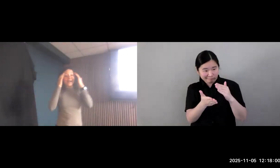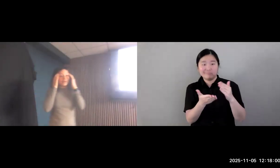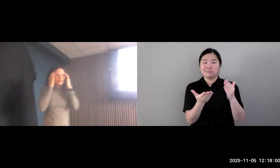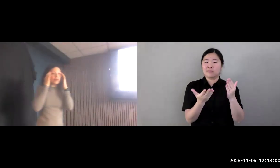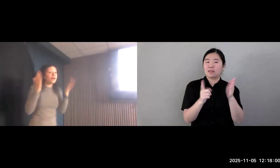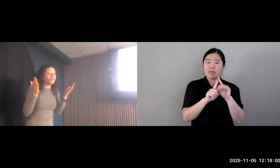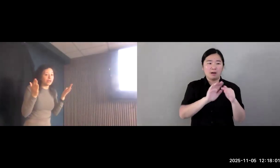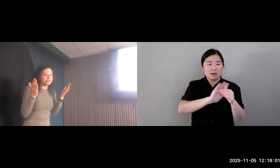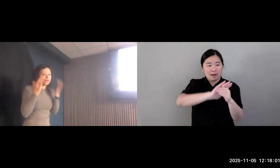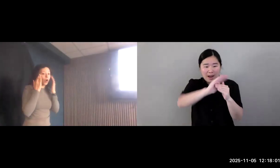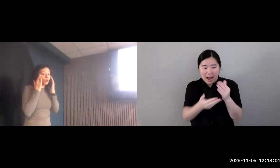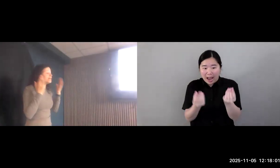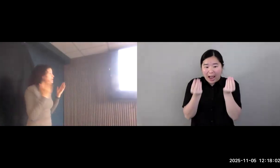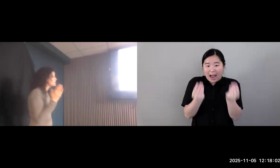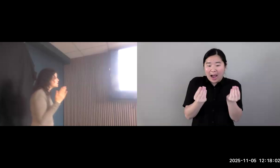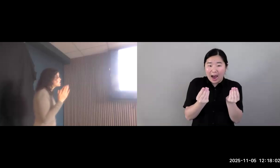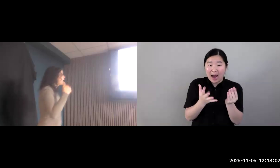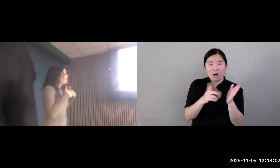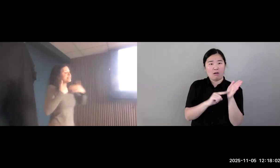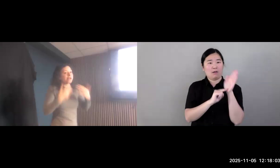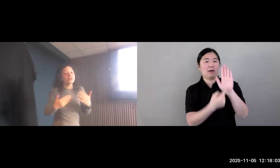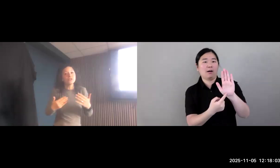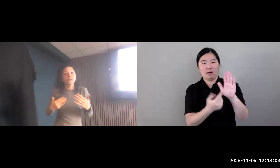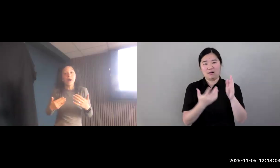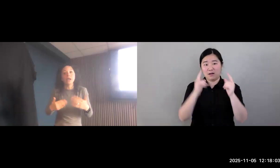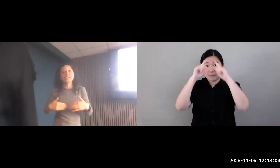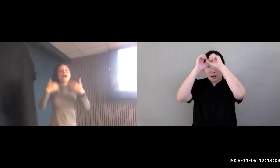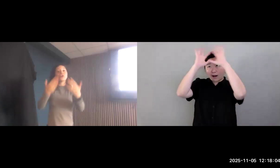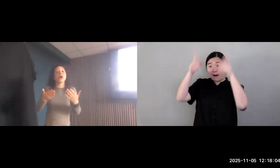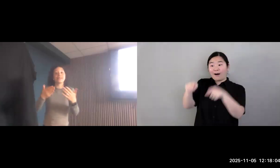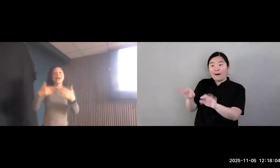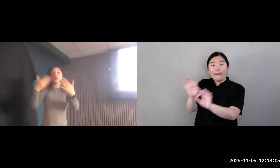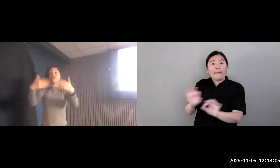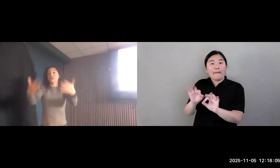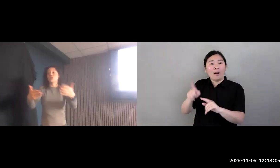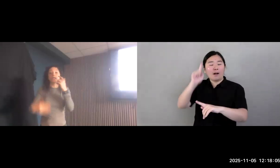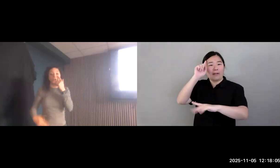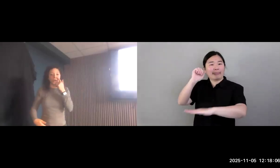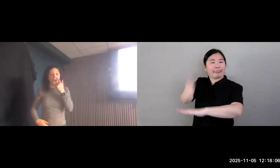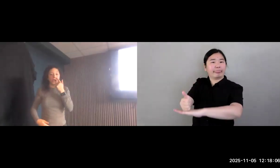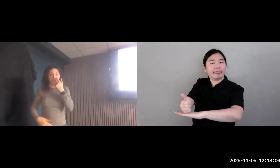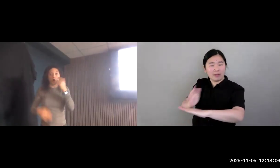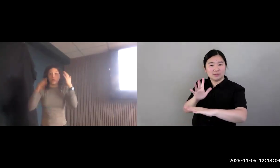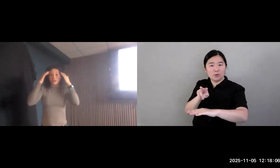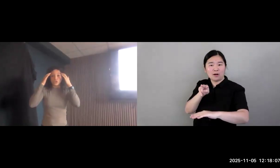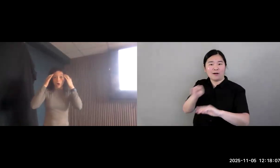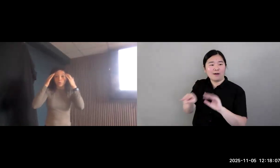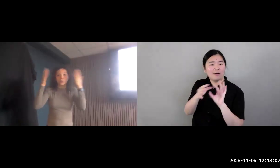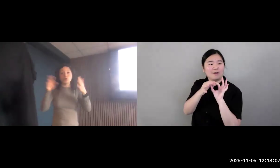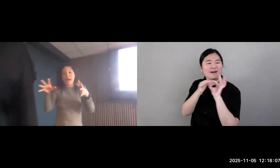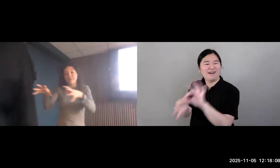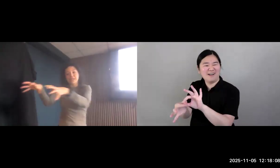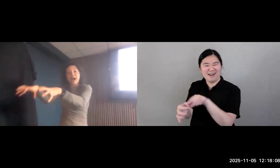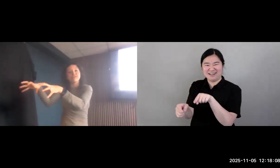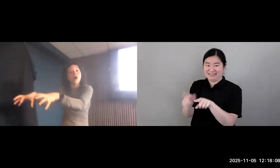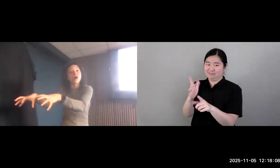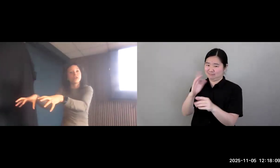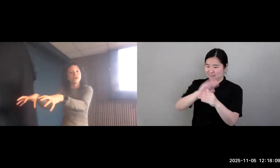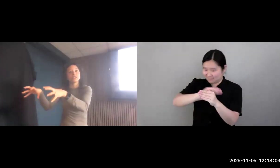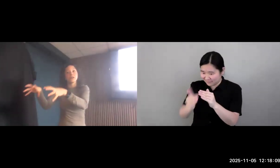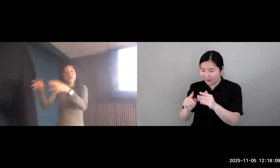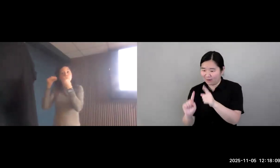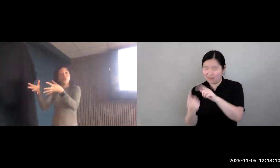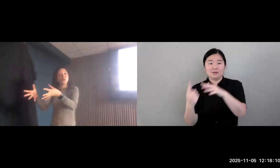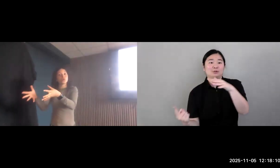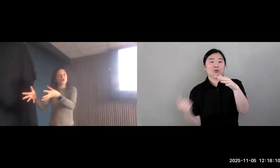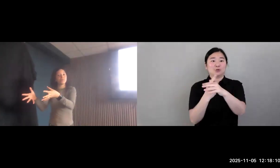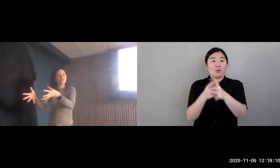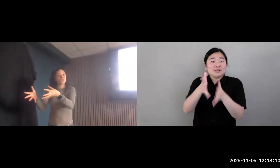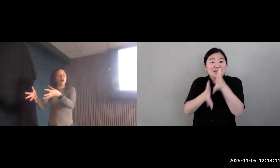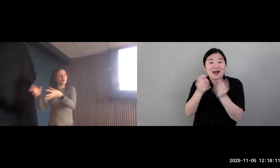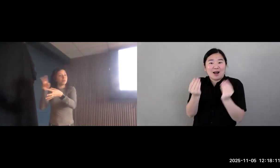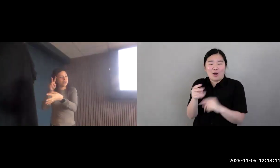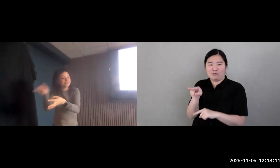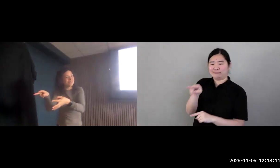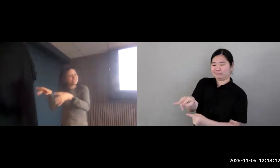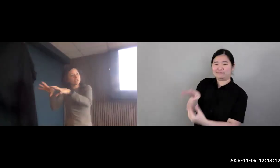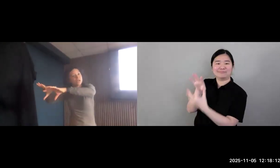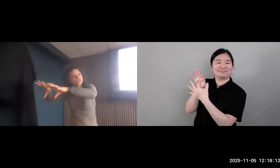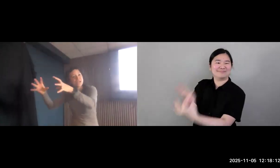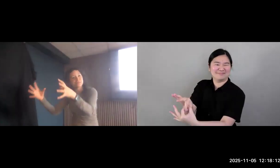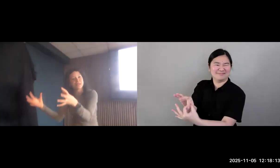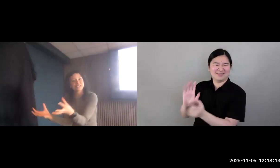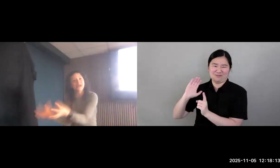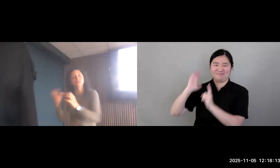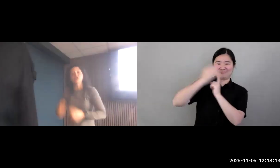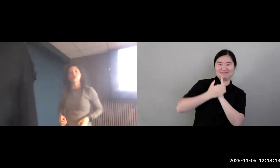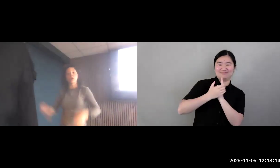and the referent only exists in the signer's mind, and that of the interlocutor. So, the dog, we don't have to have a dog there to know that we're talking about the dog, but because this location has been assigned to the dog.